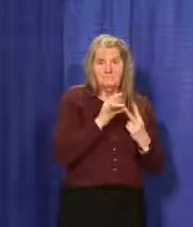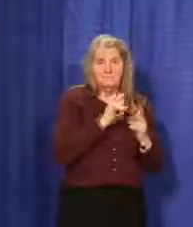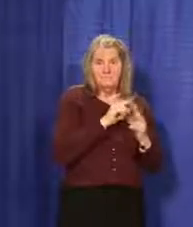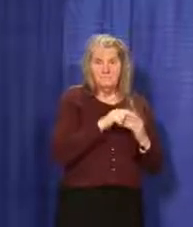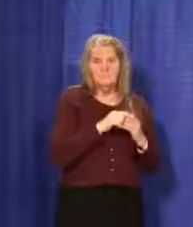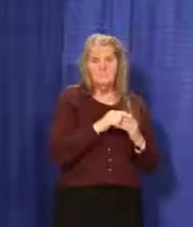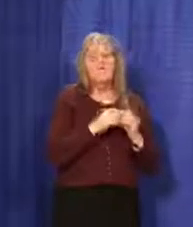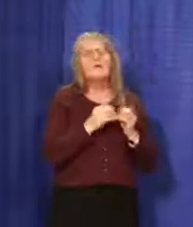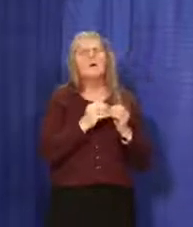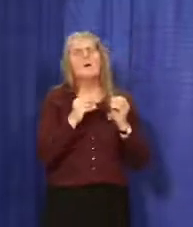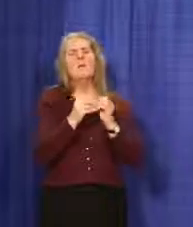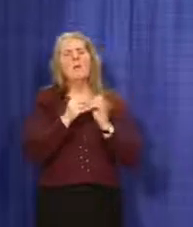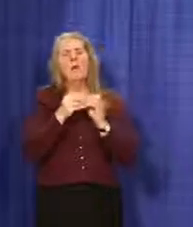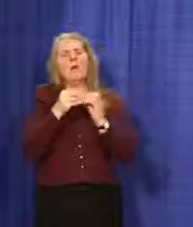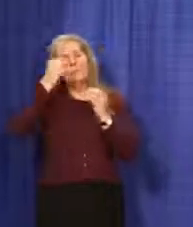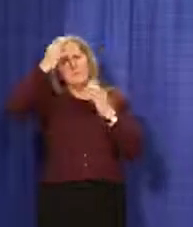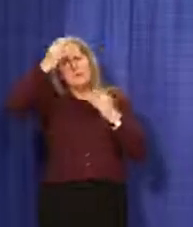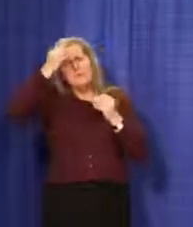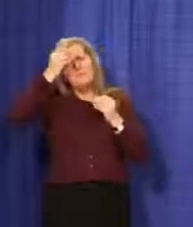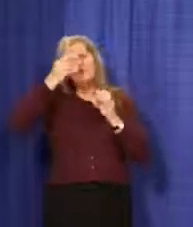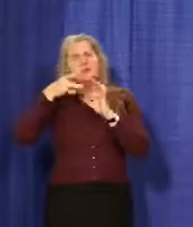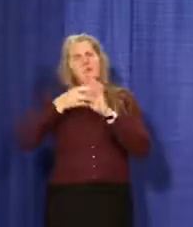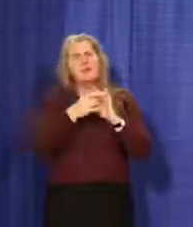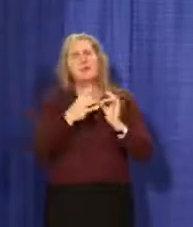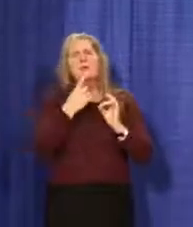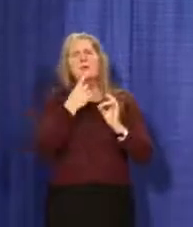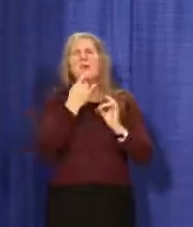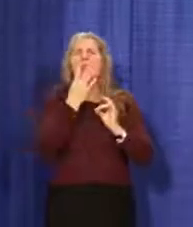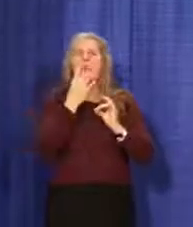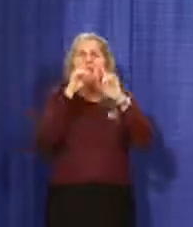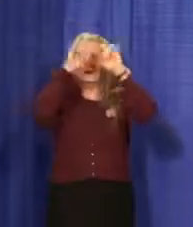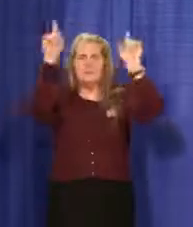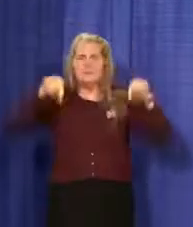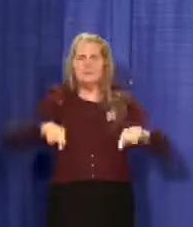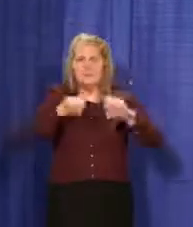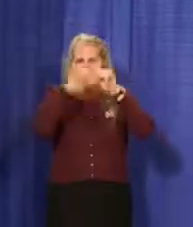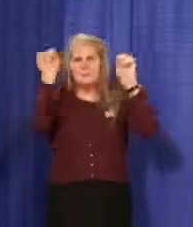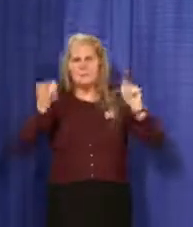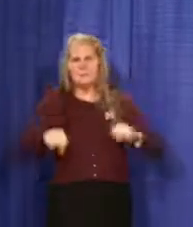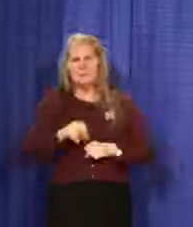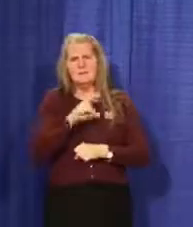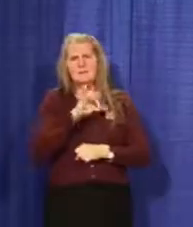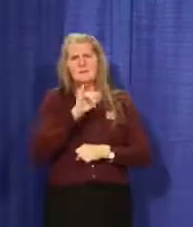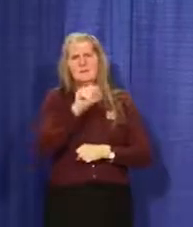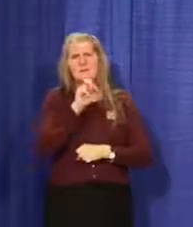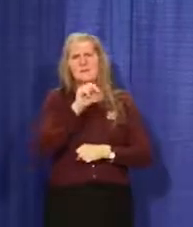More information about these and the guides are available on the